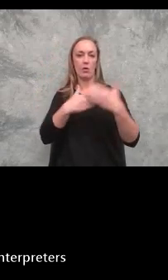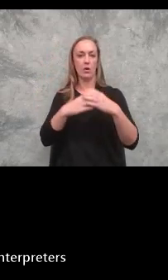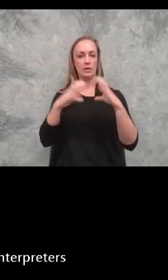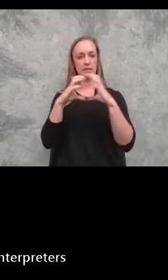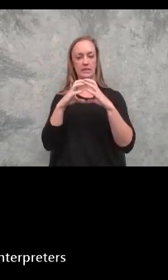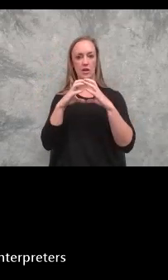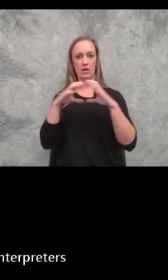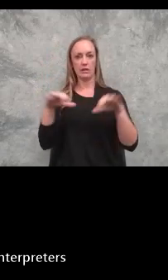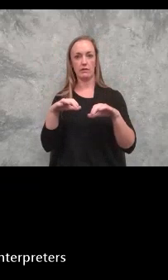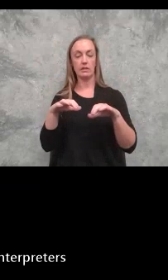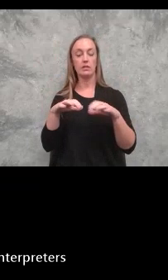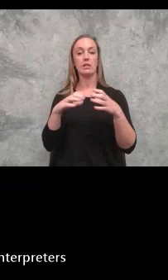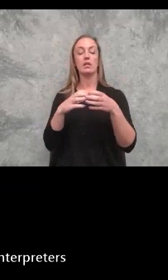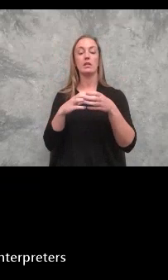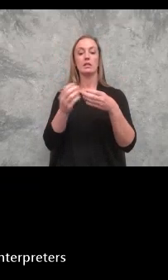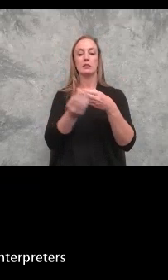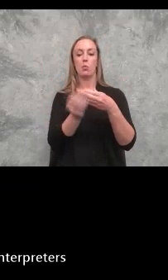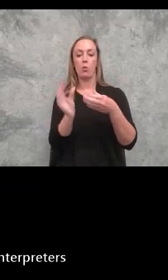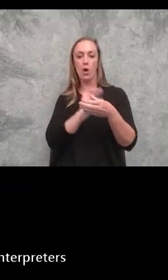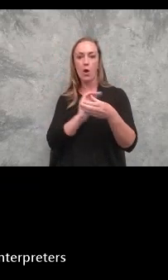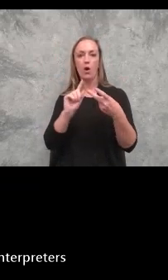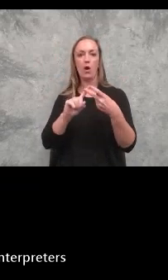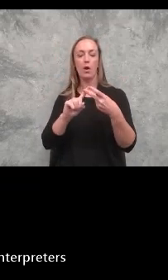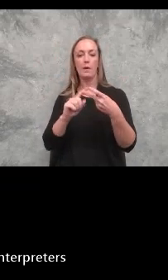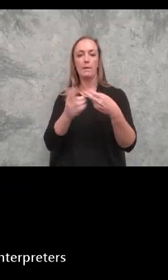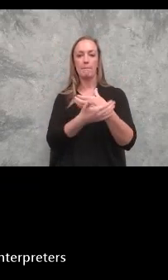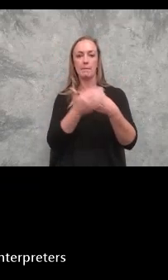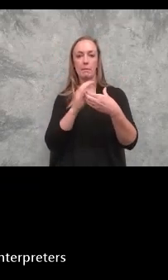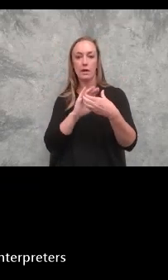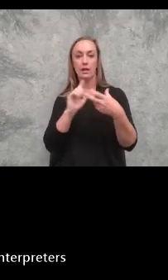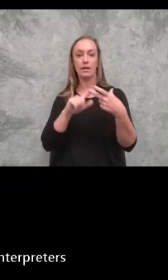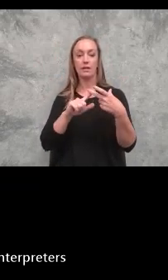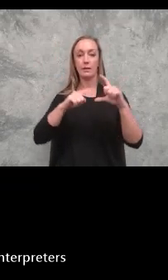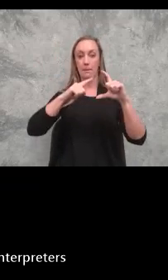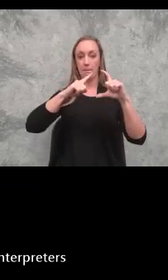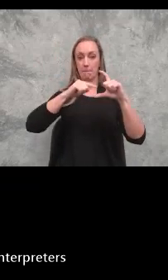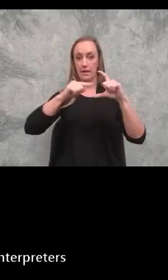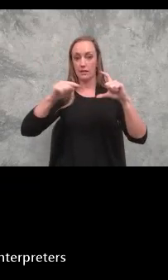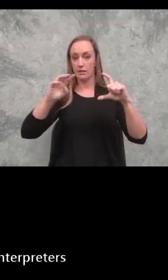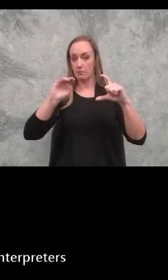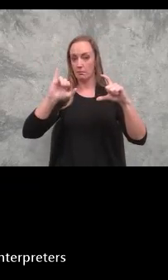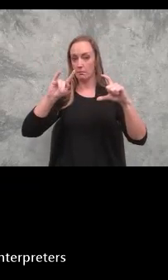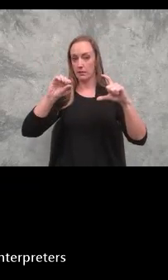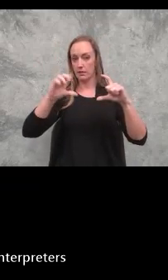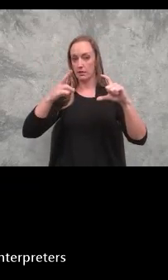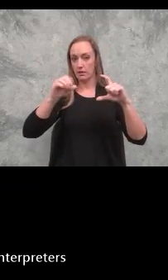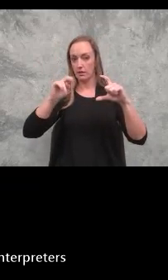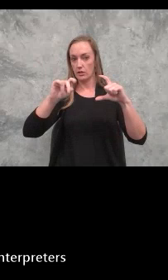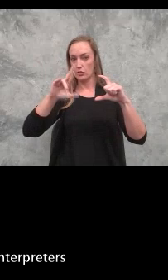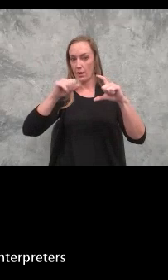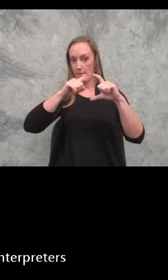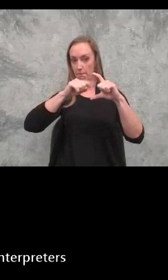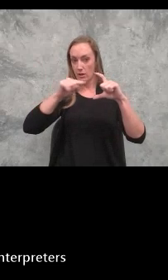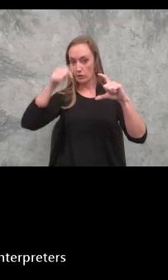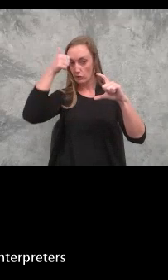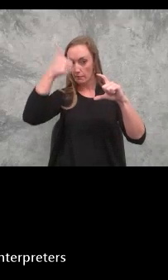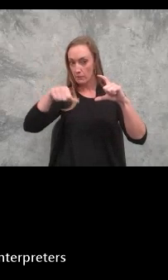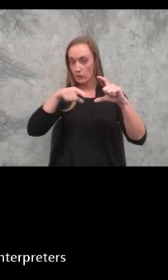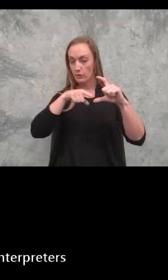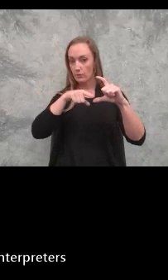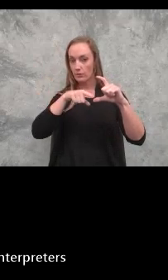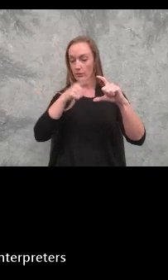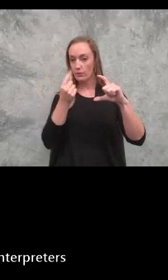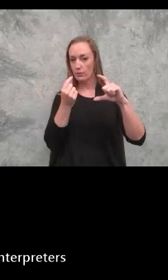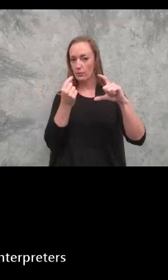cell wall, cell membrane, mitochondria… Do you remember what the mitochondria is?”